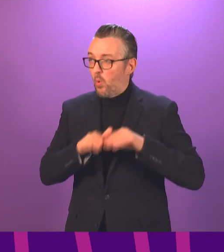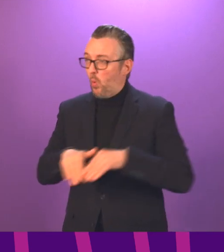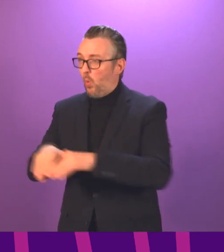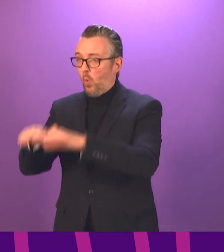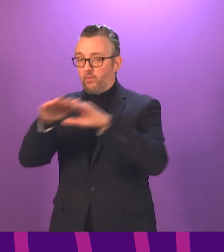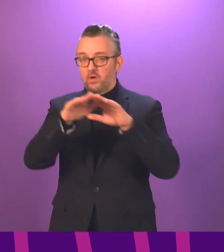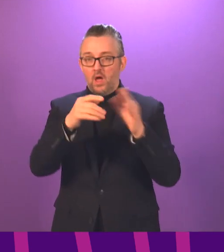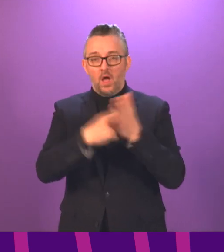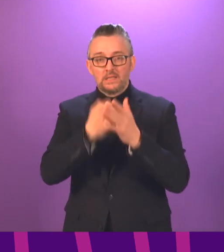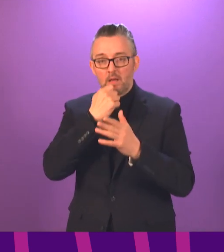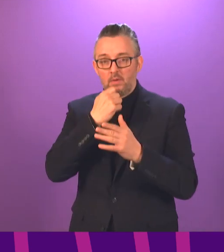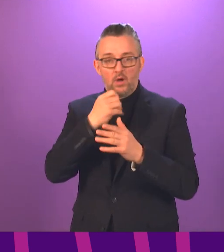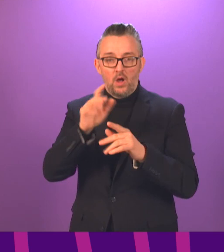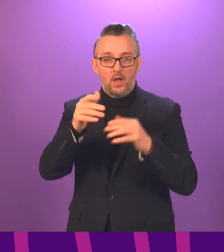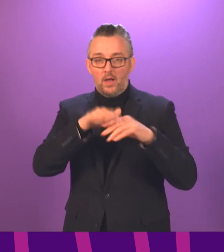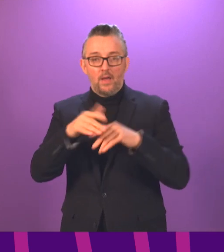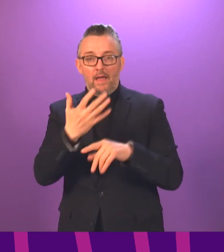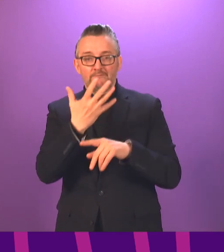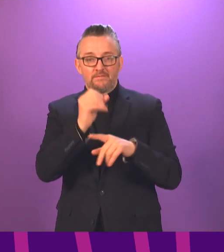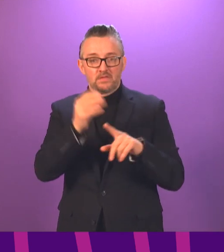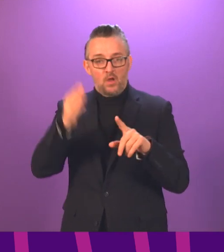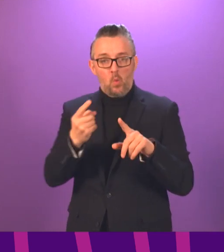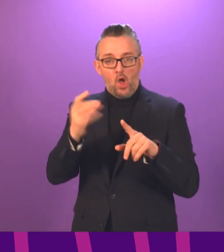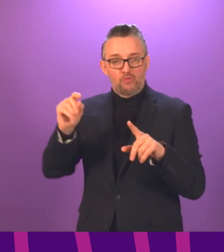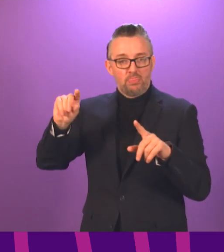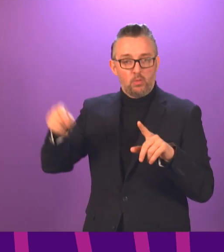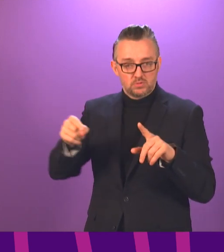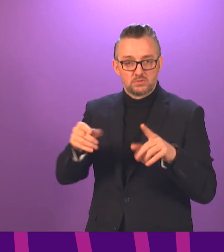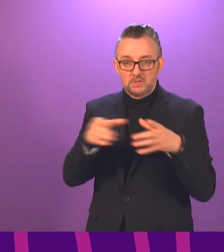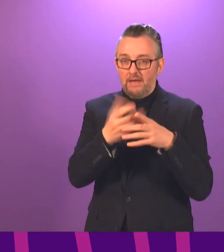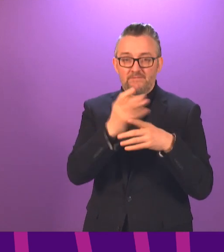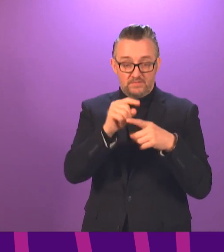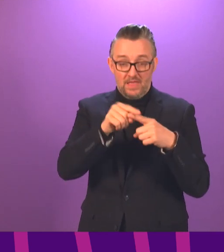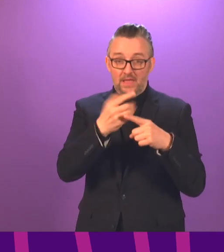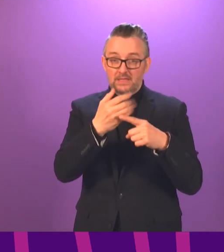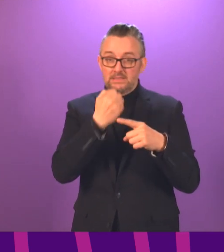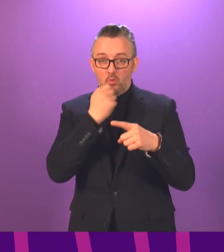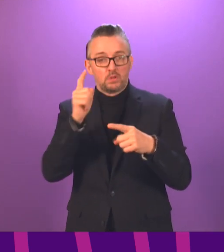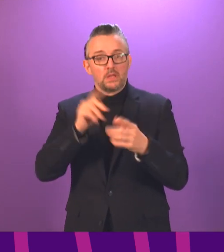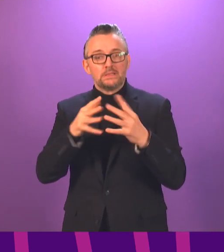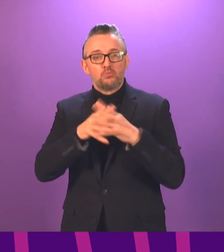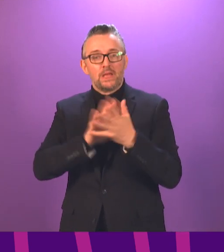has fallen to 50 per 100,000 or fewer—the number that the World Health Organization considers as